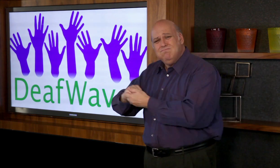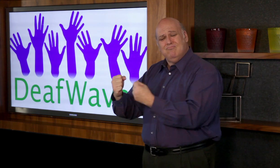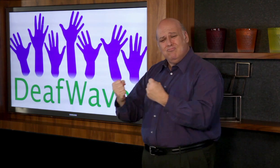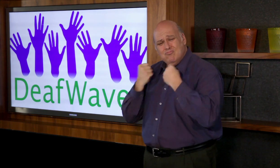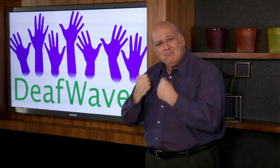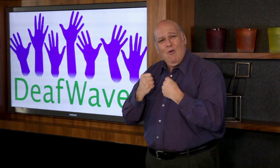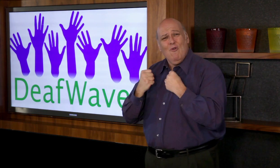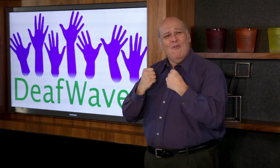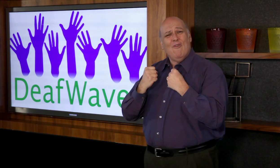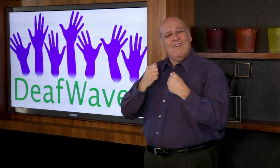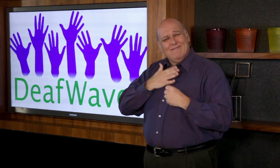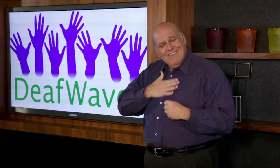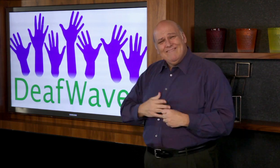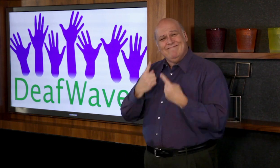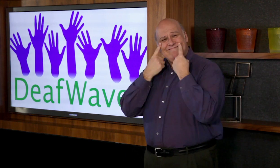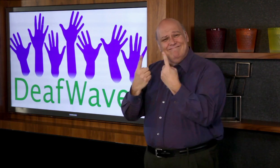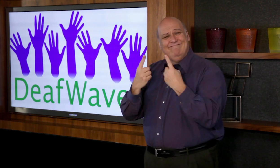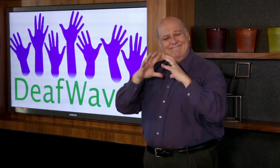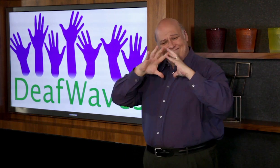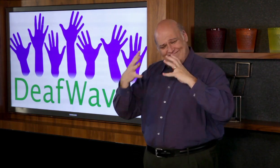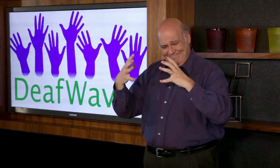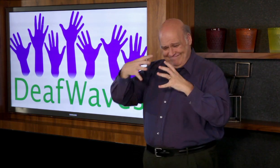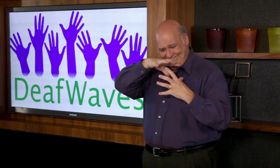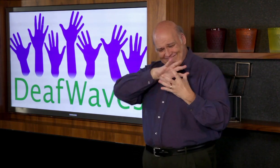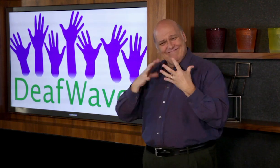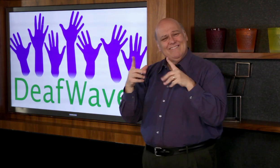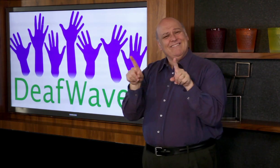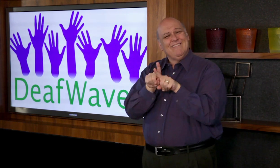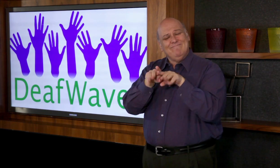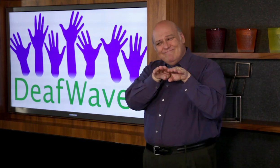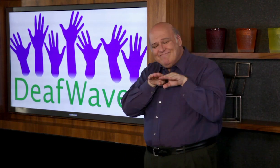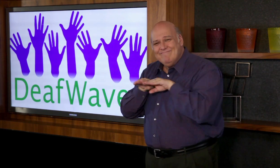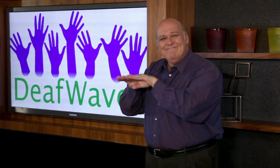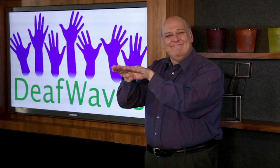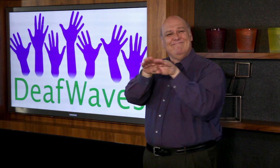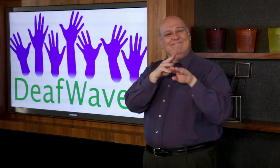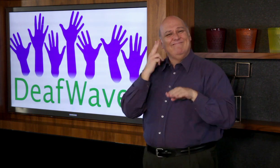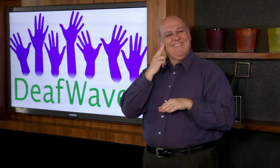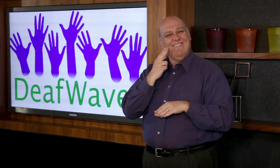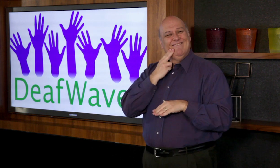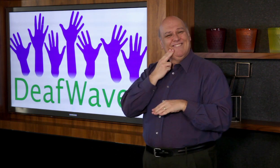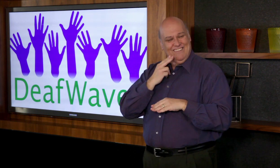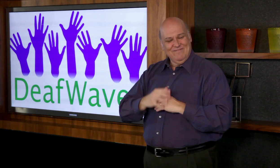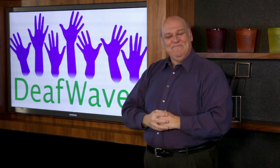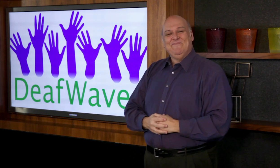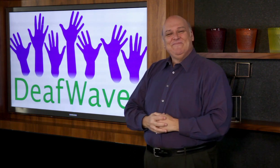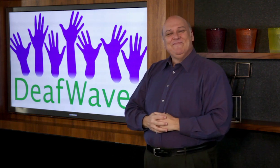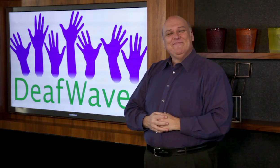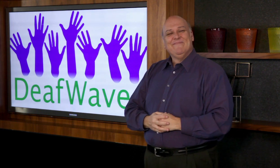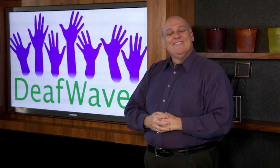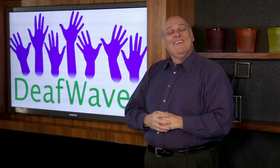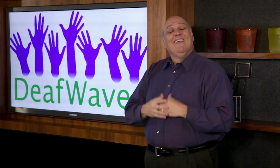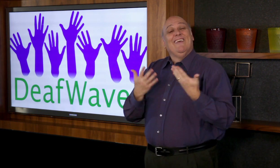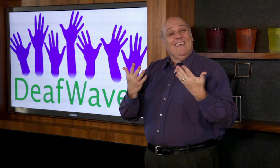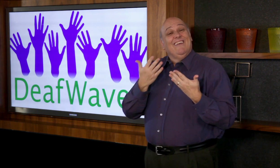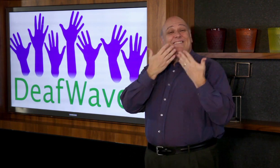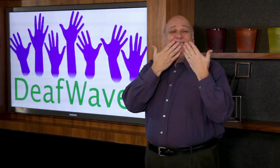Deaf people can meet and become stronger communities. I would like to see Deaf people in the world to be equal to hearing people.